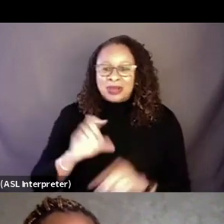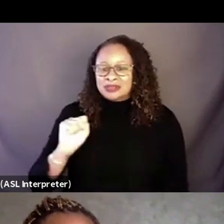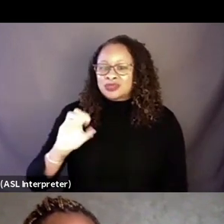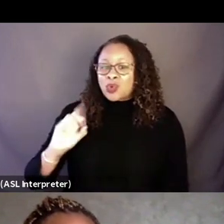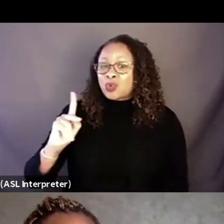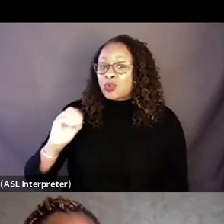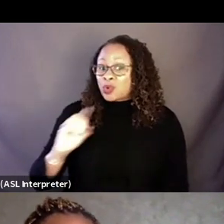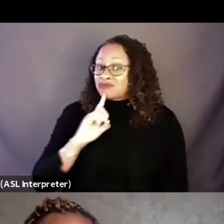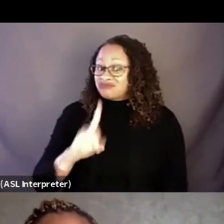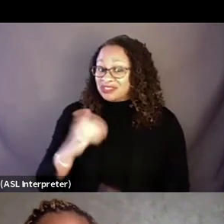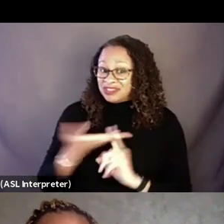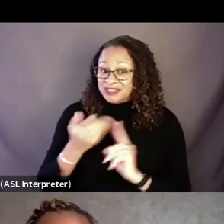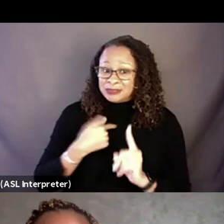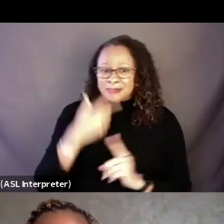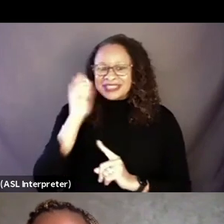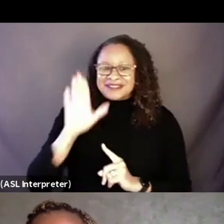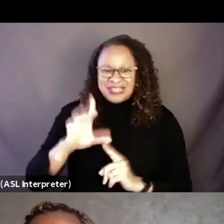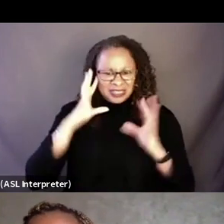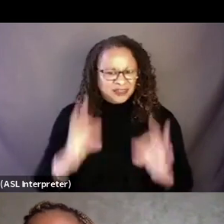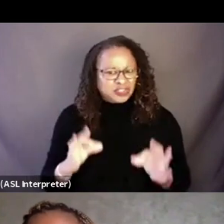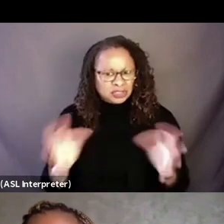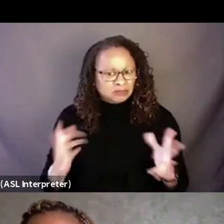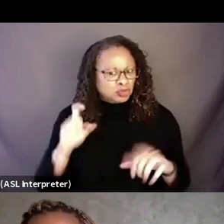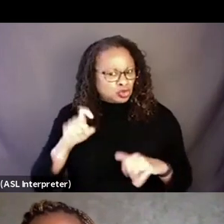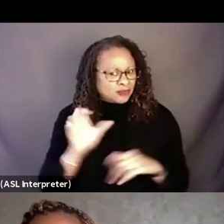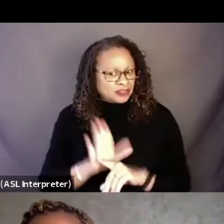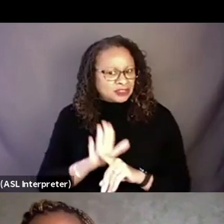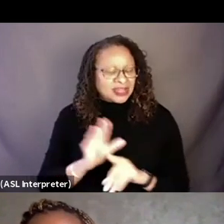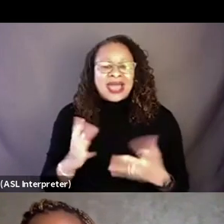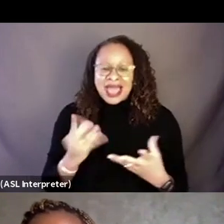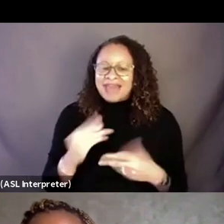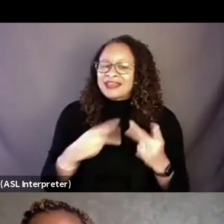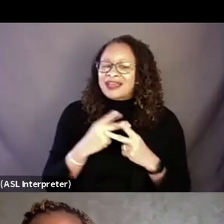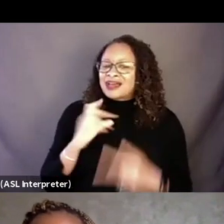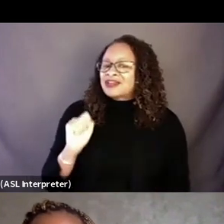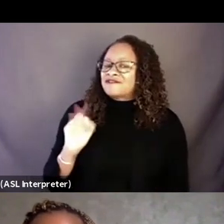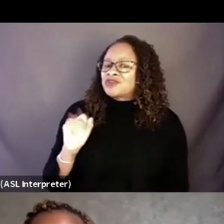because of his conviction. And then also just the kind of footage the he had access to.